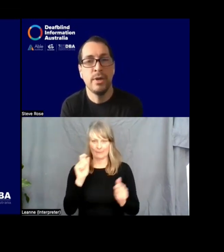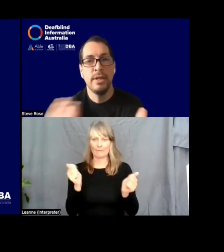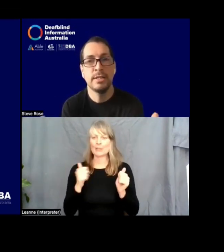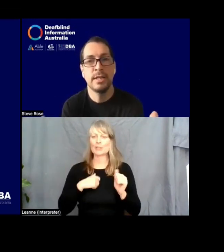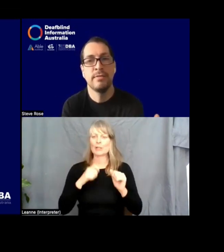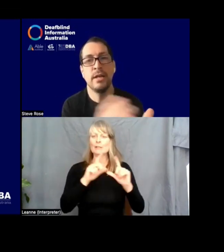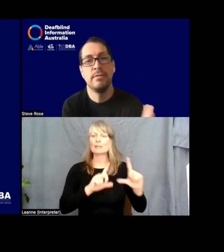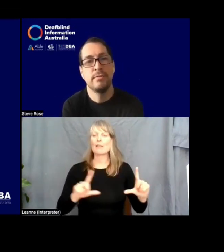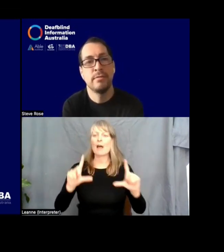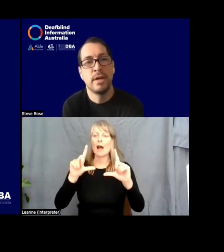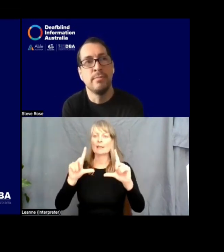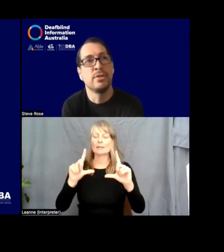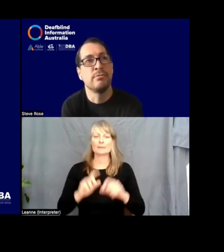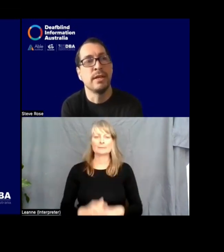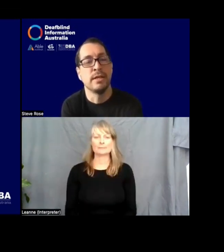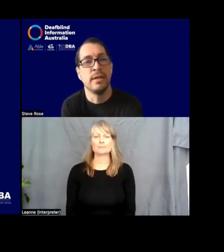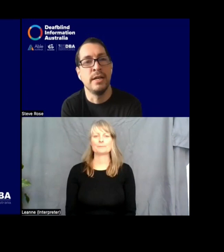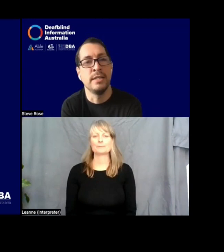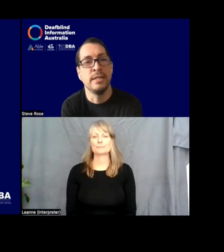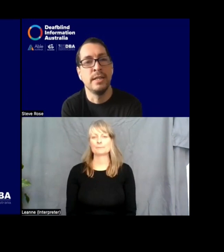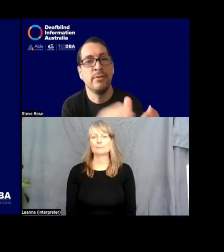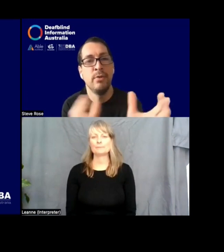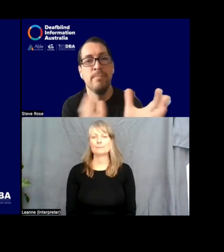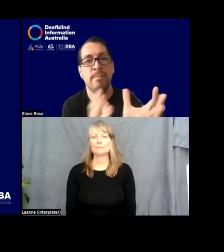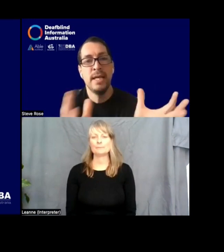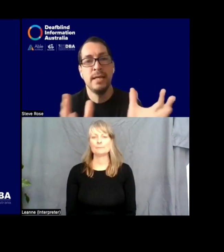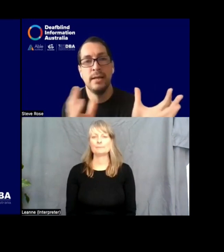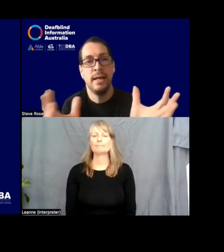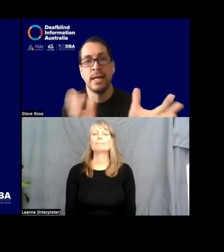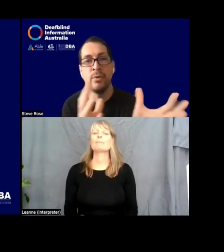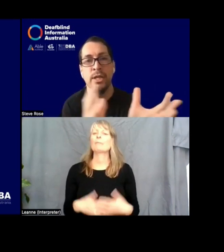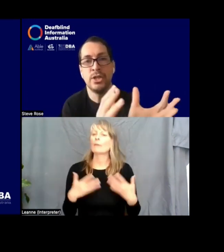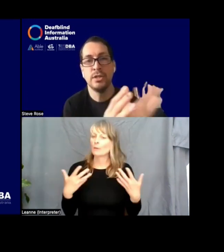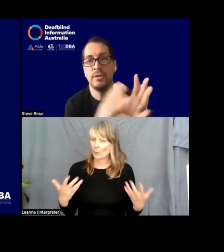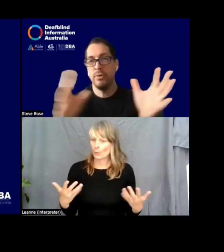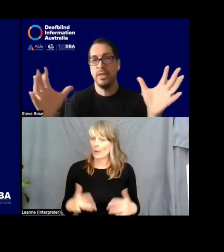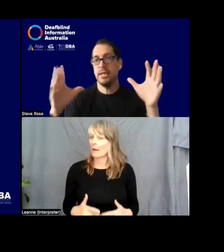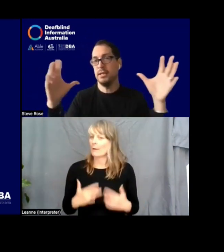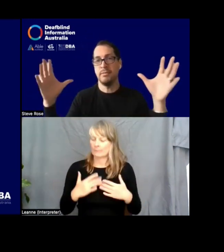I think one of the things I've come to recognise is that if we meet language, if we are thinking